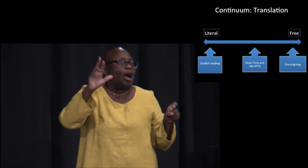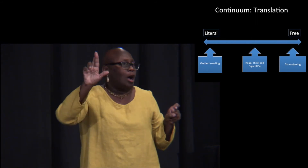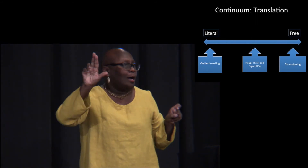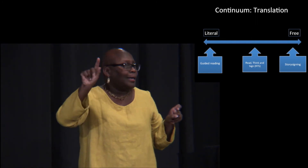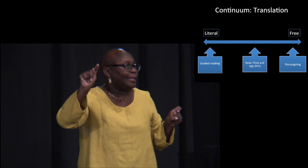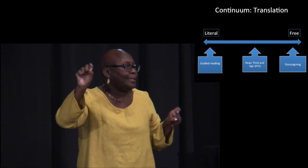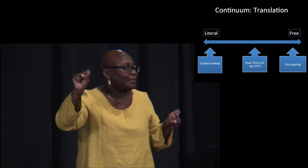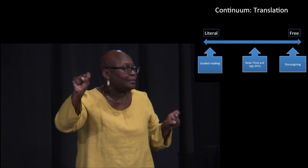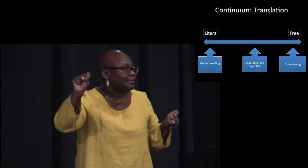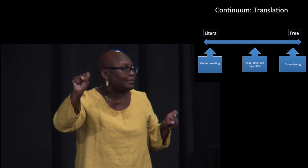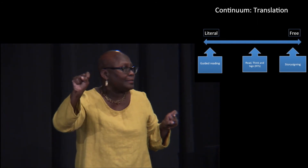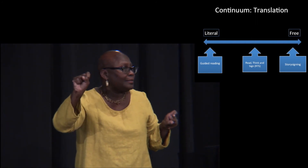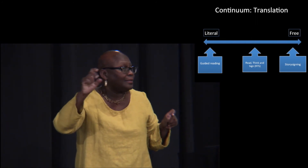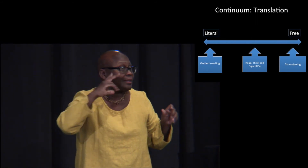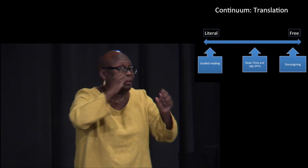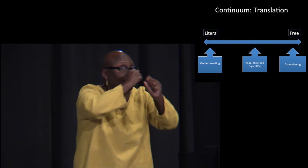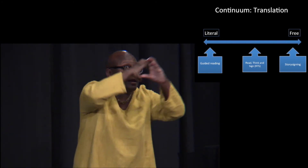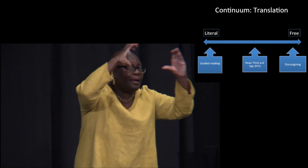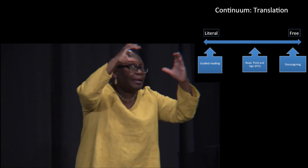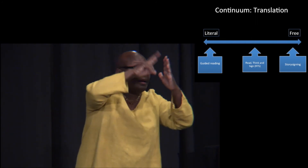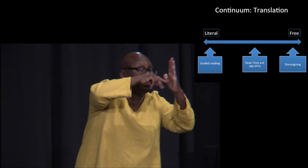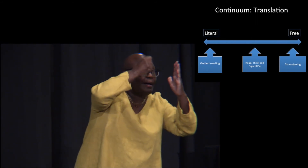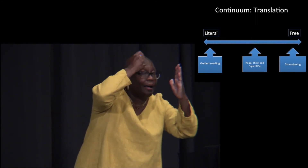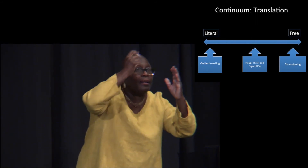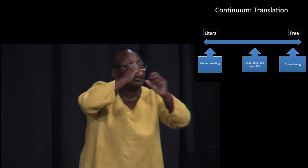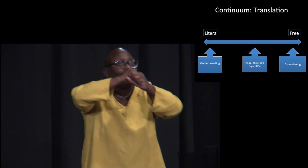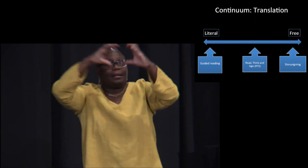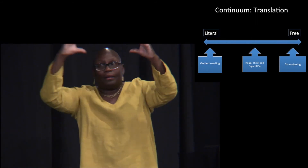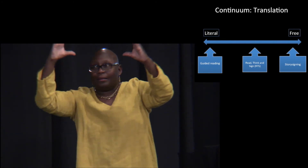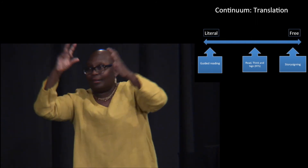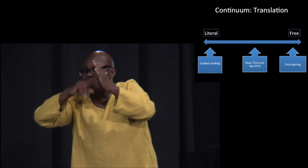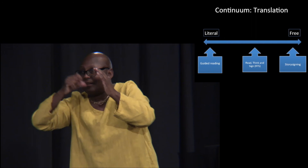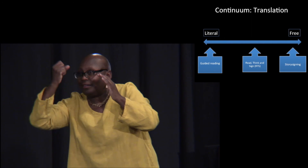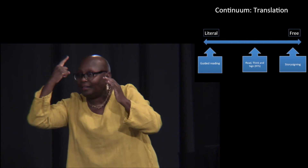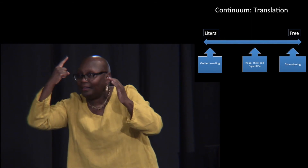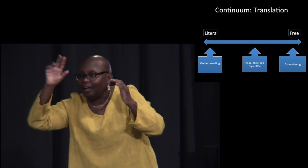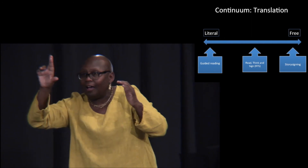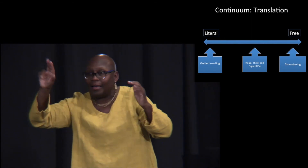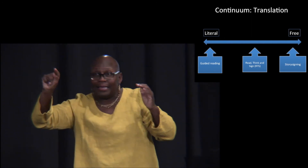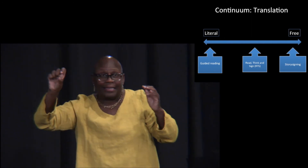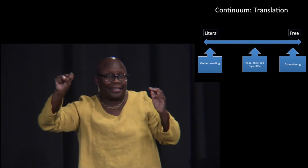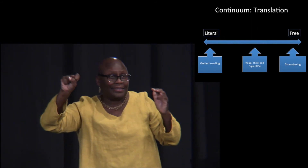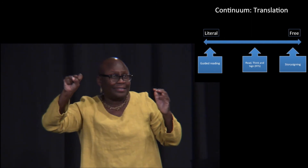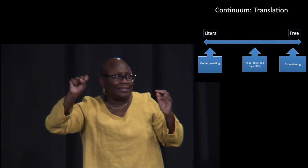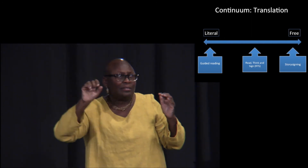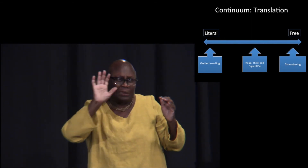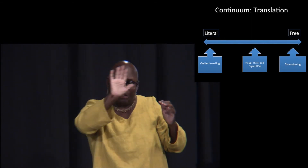but this is the back end of the process, not the beginning.